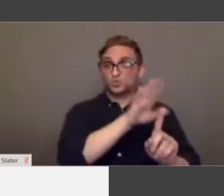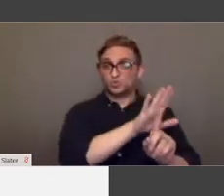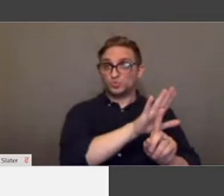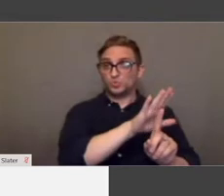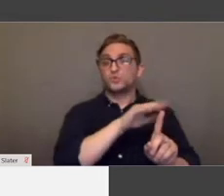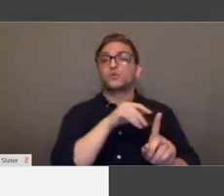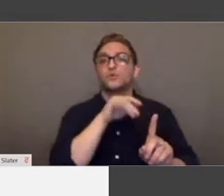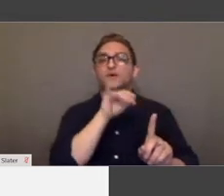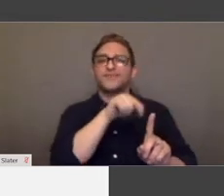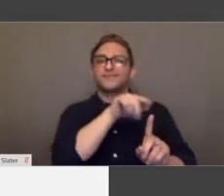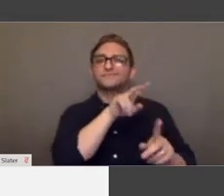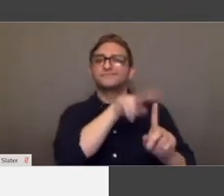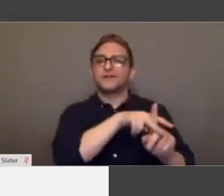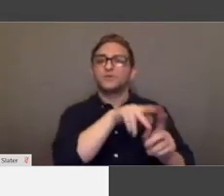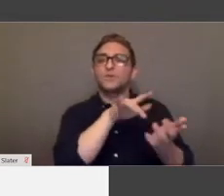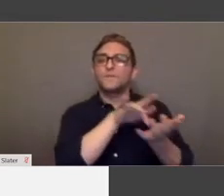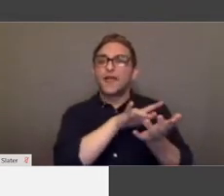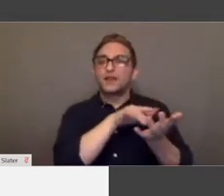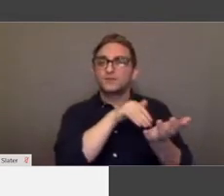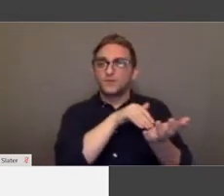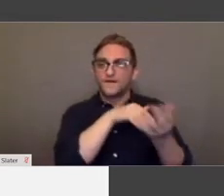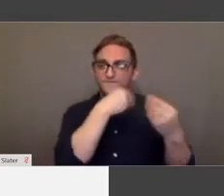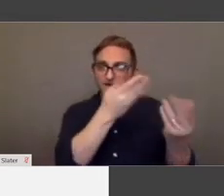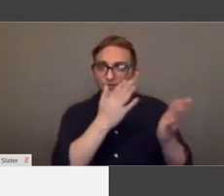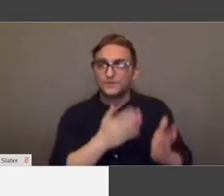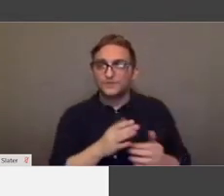providers. So state or local governments and medical